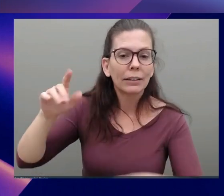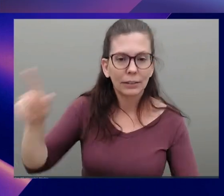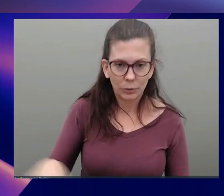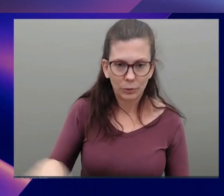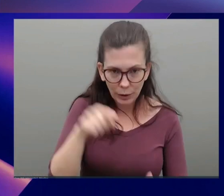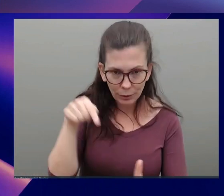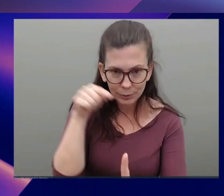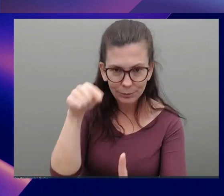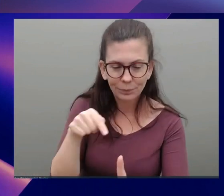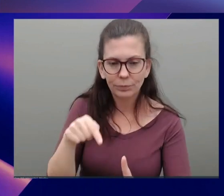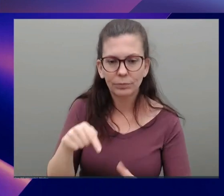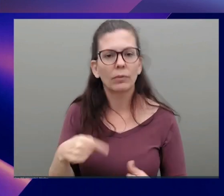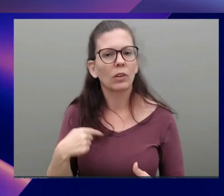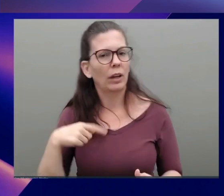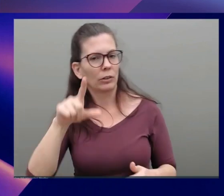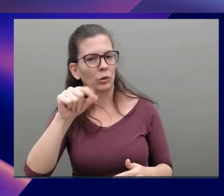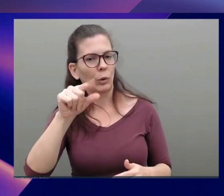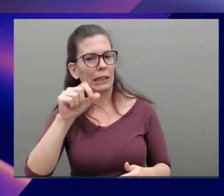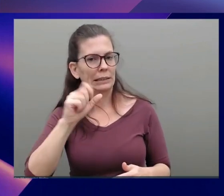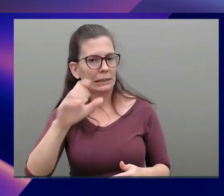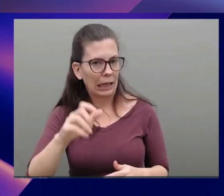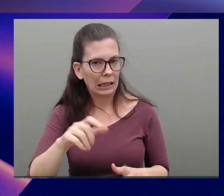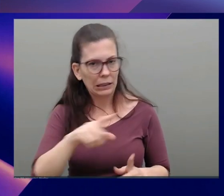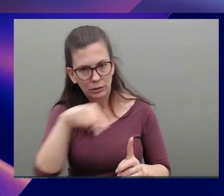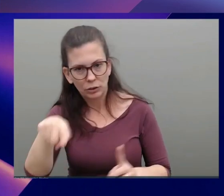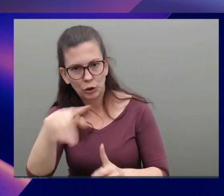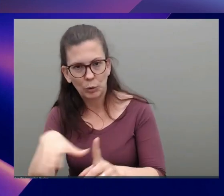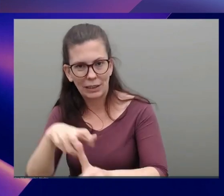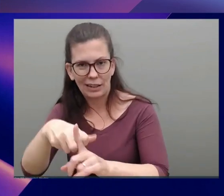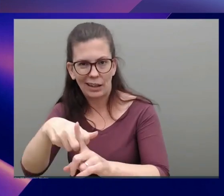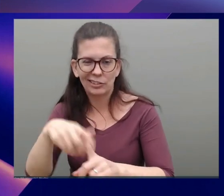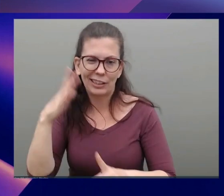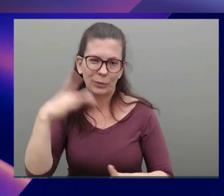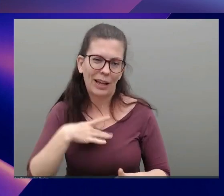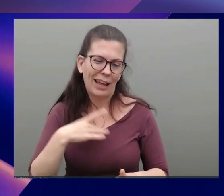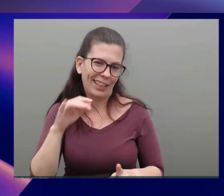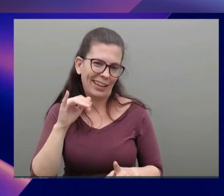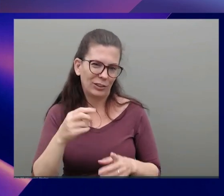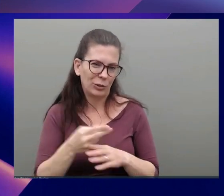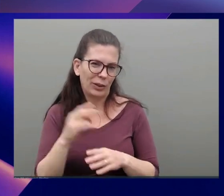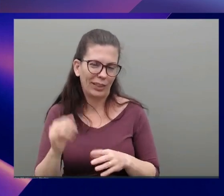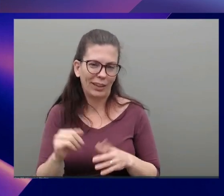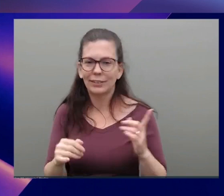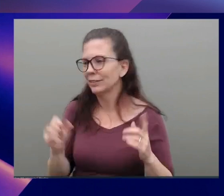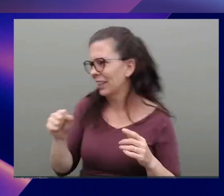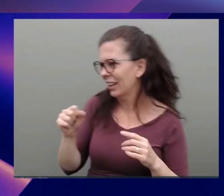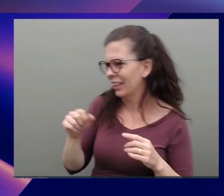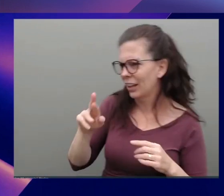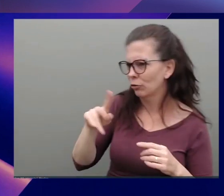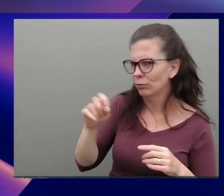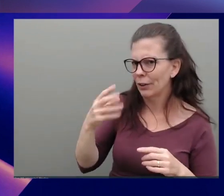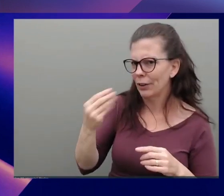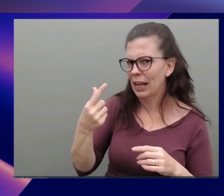You have 20 seconds to go for the drone. That's why I like using the Route and Go. It's kinda like a timeout. - Route and Go option. Yeah, on the lower left side of the screen,